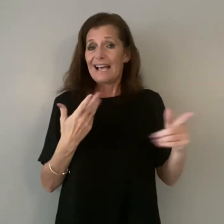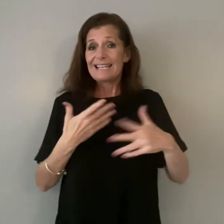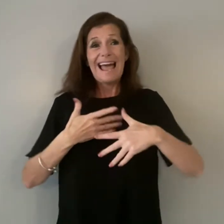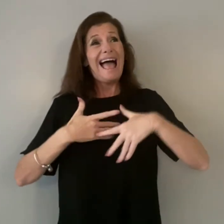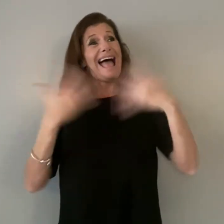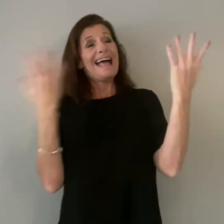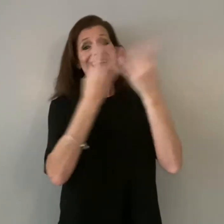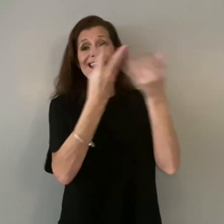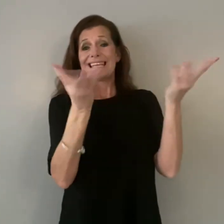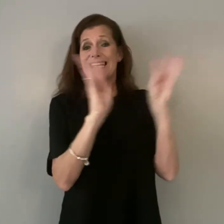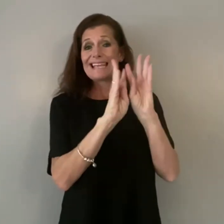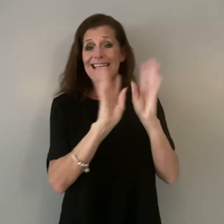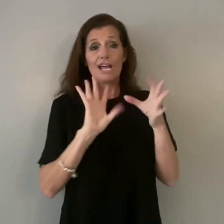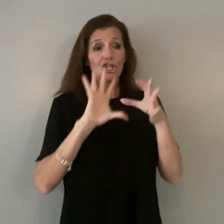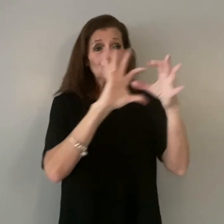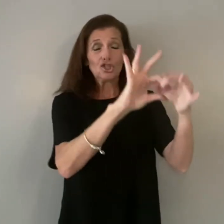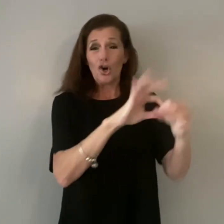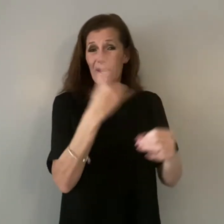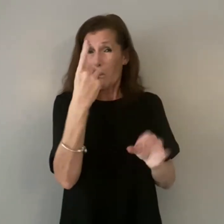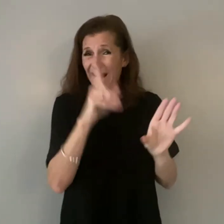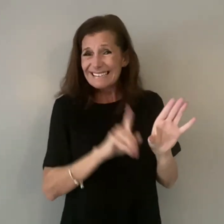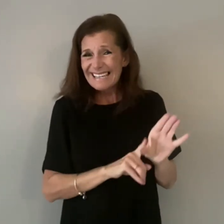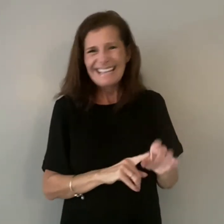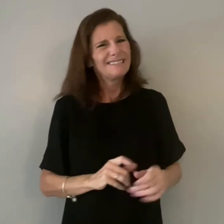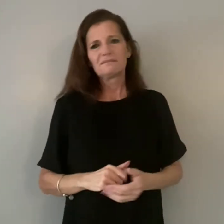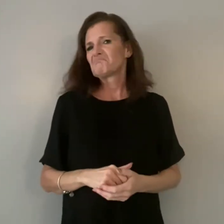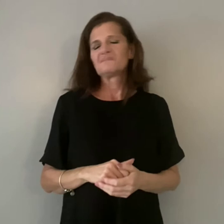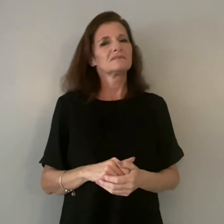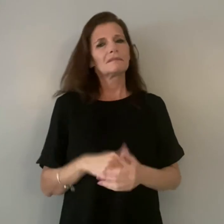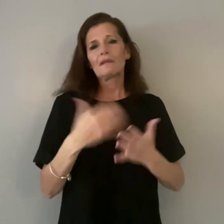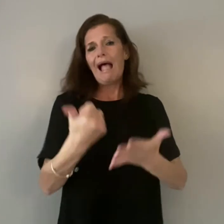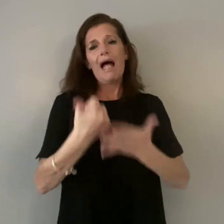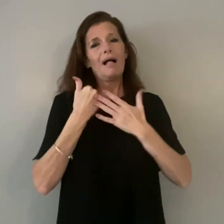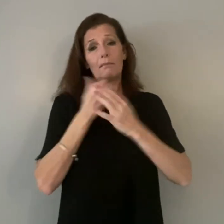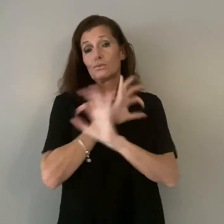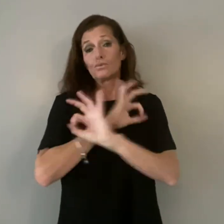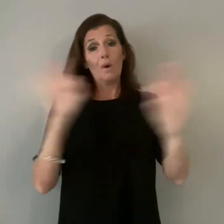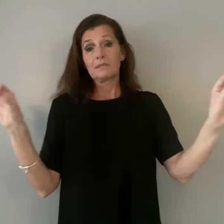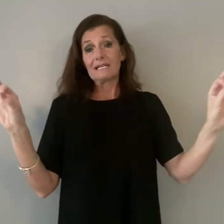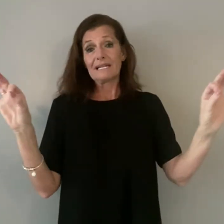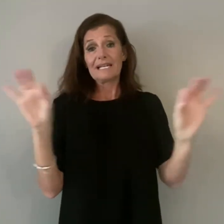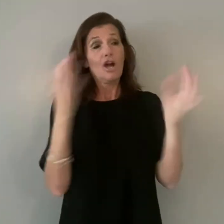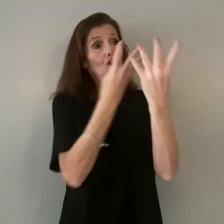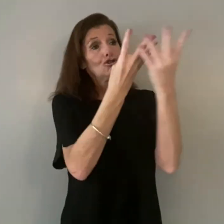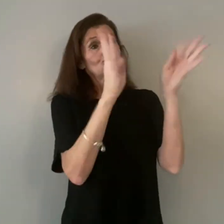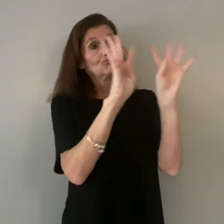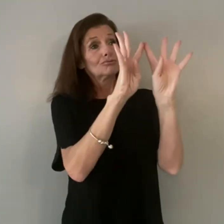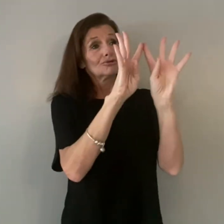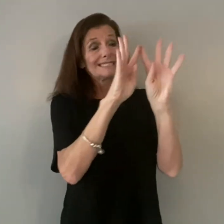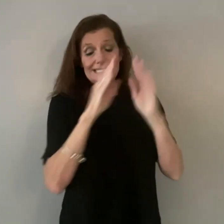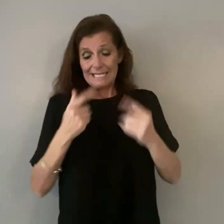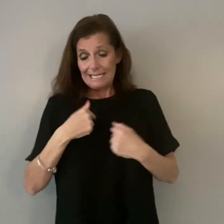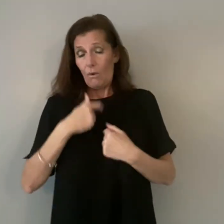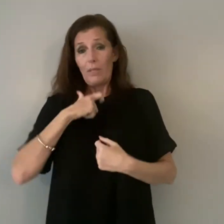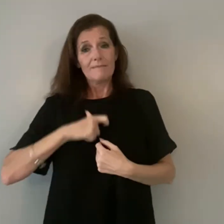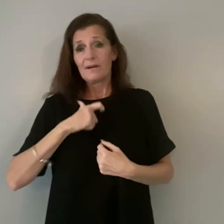a fully fledged board member is only joining for 12 months. I don't think that's helpful to anybody, either the trustee or to the board.